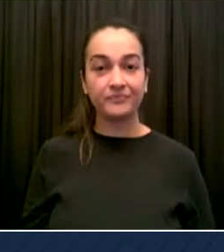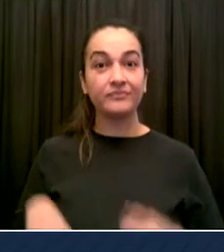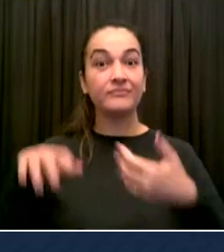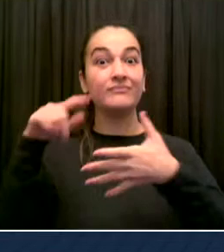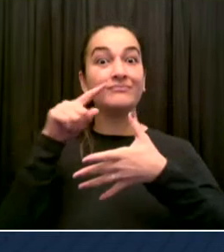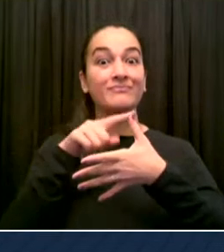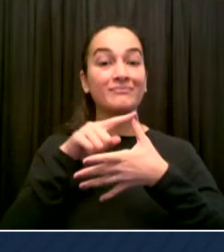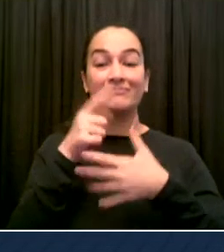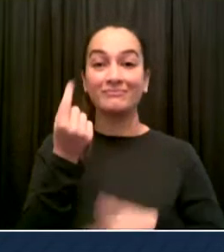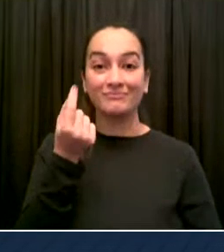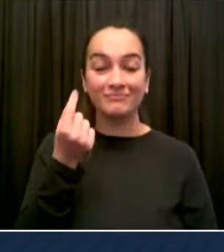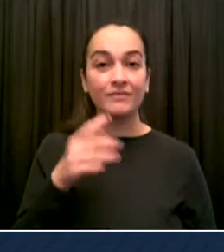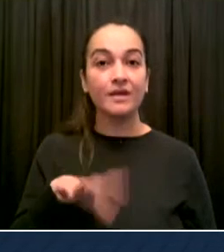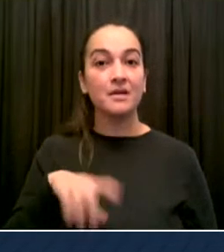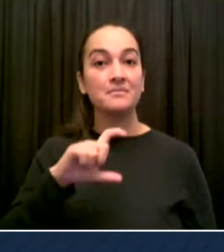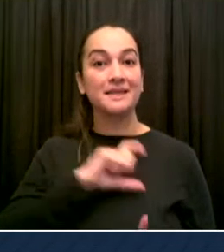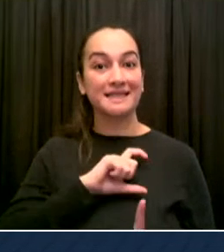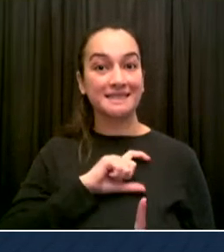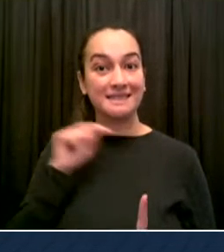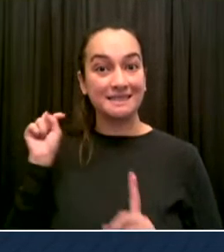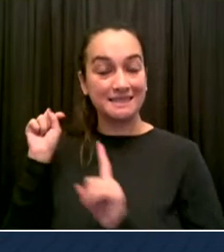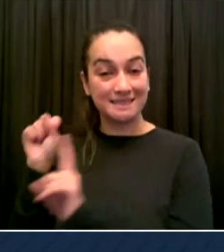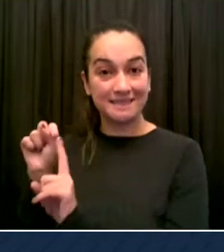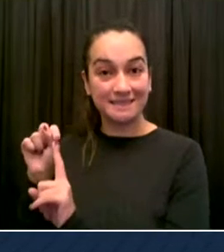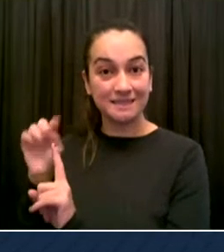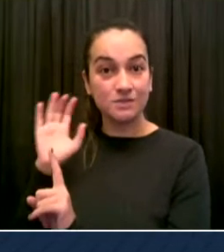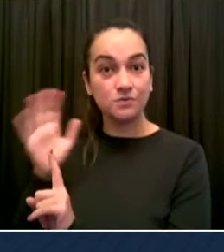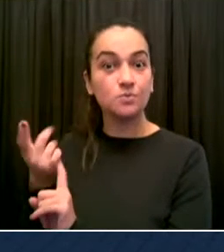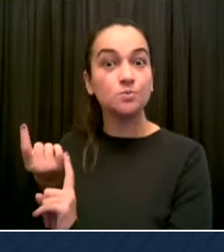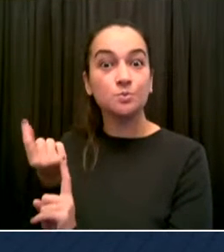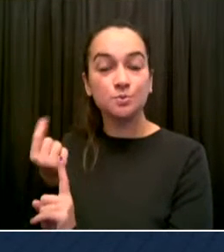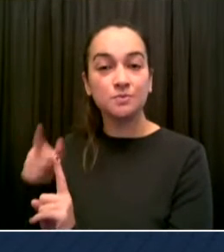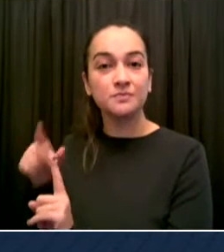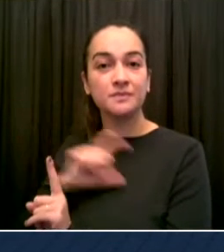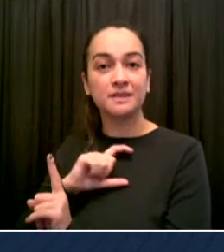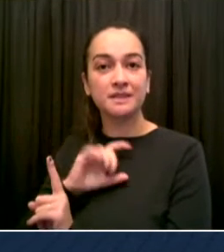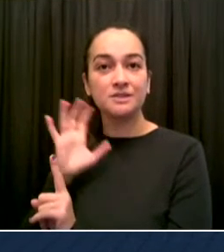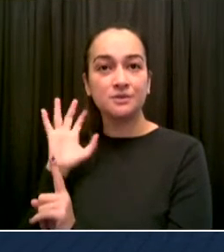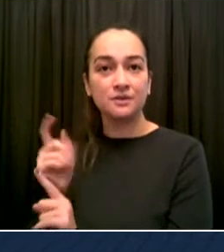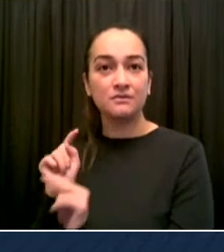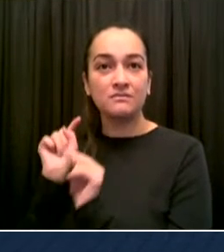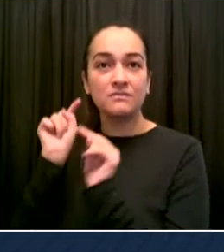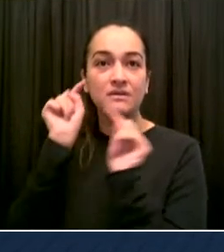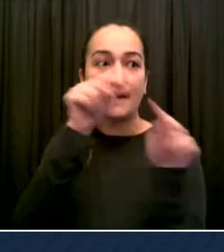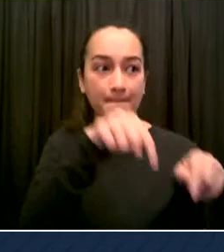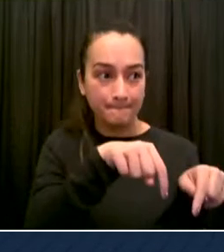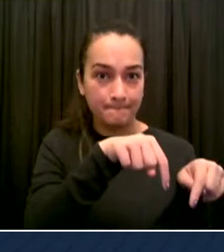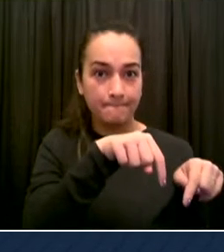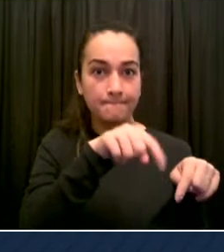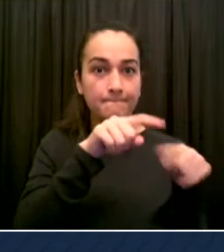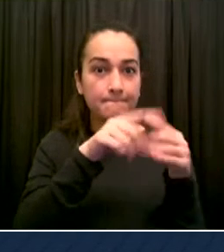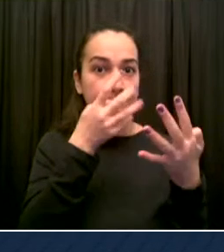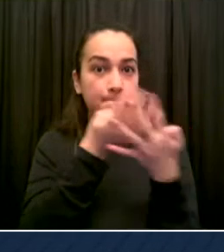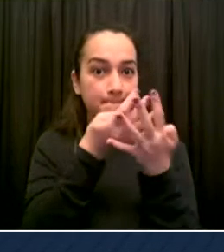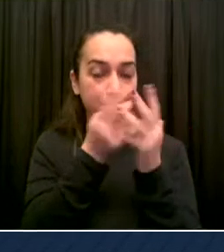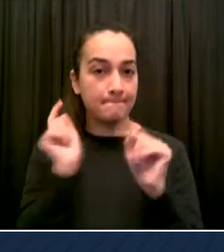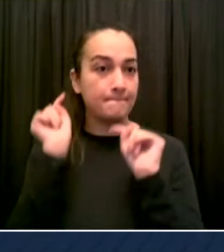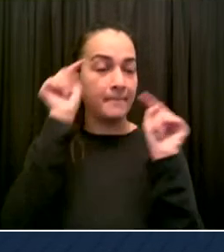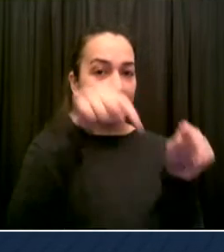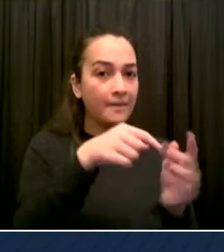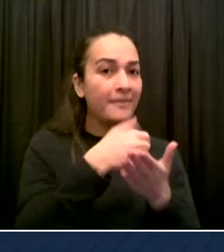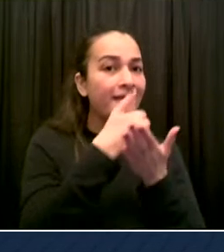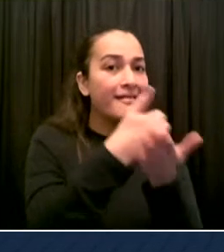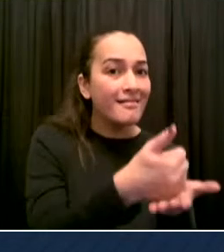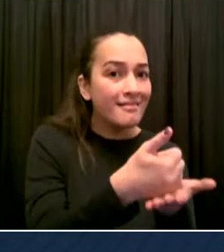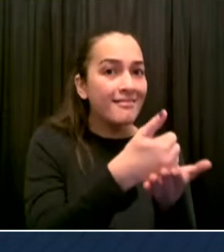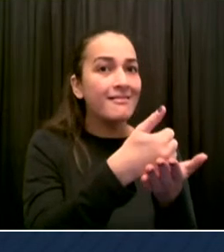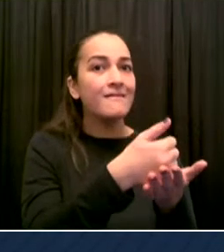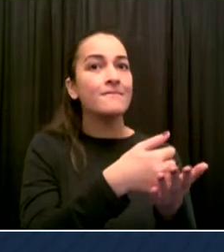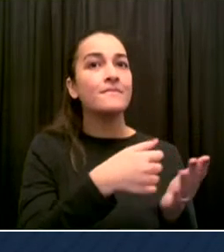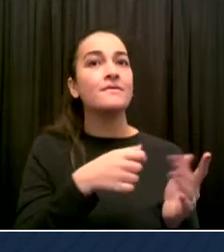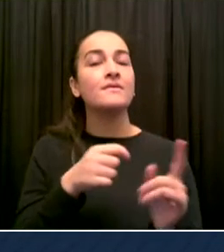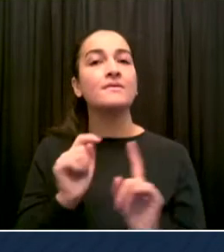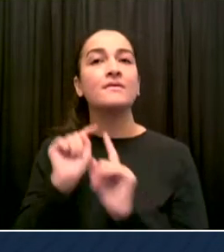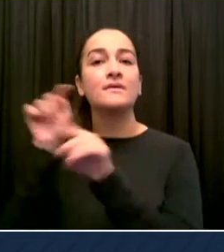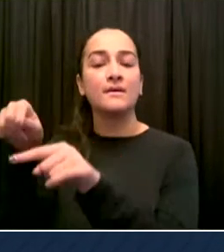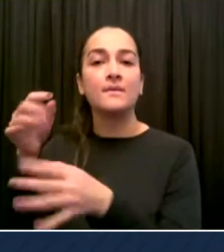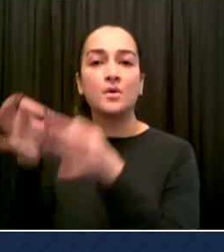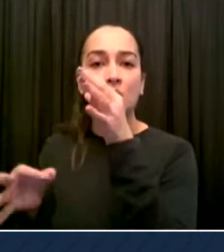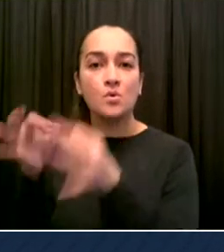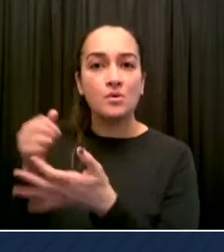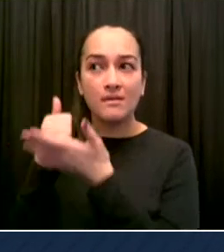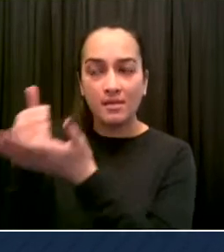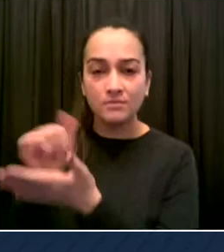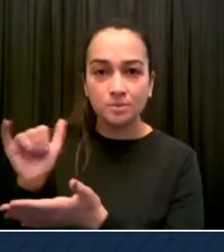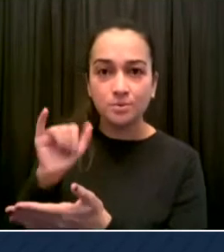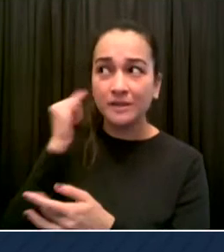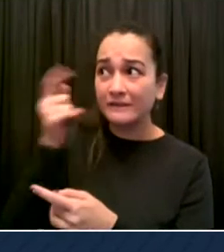FIRST OF ALL, I MENTIONED THE